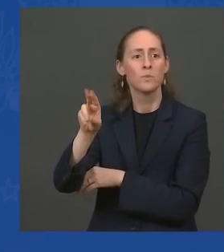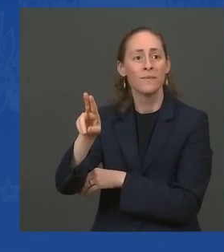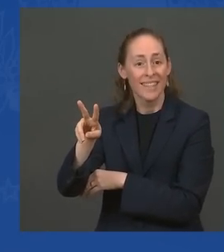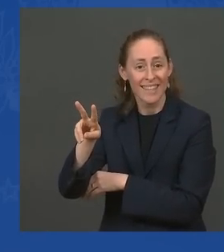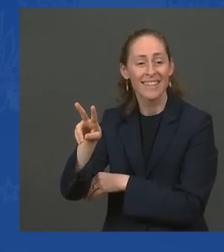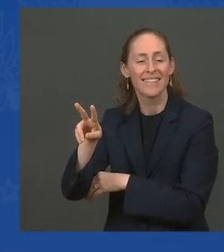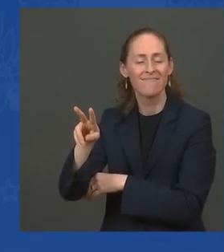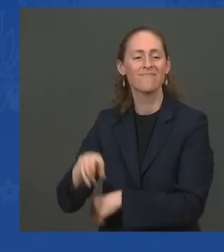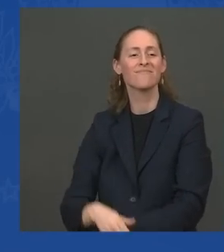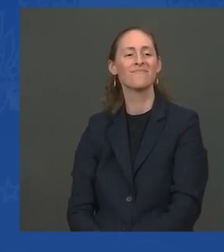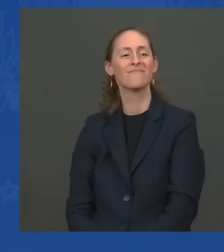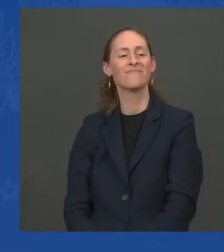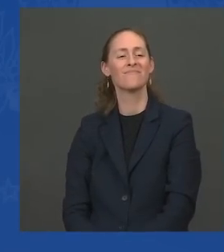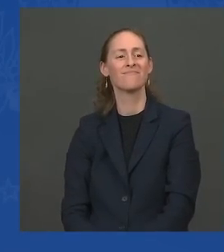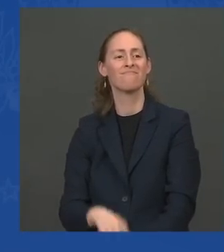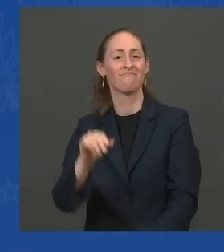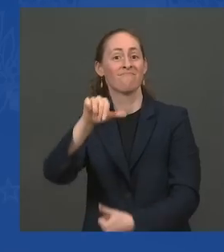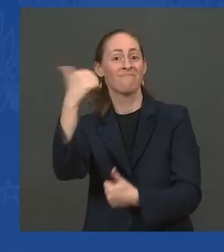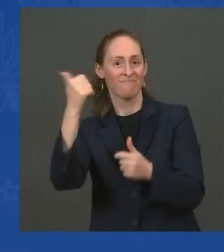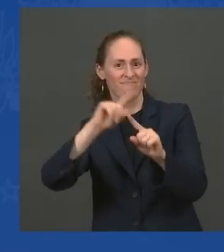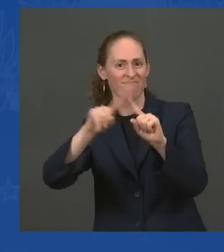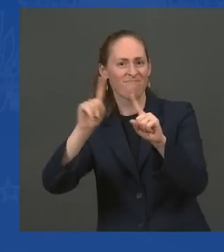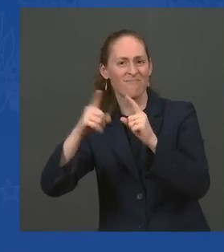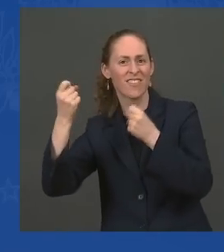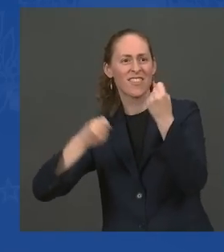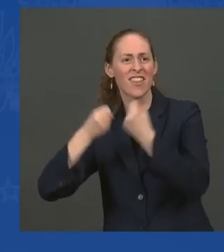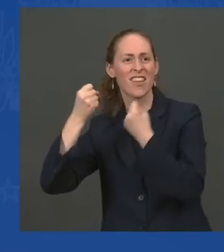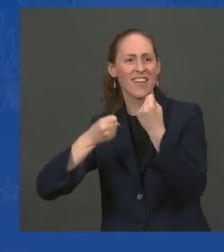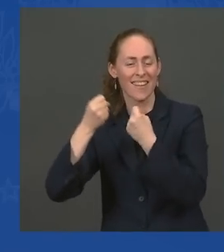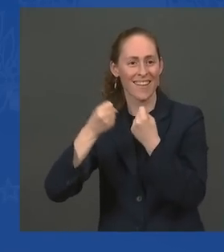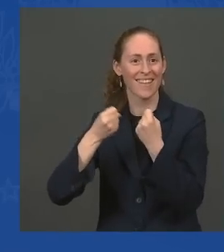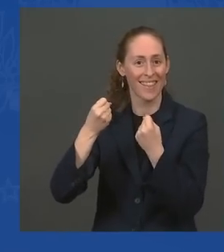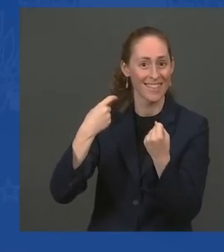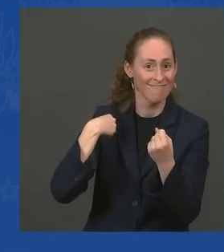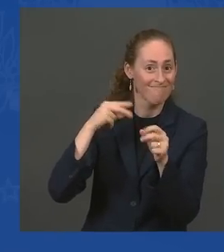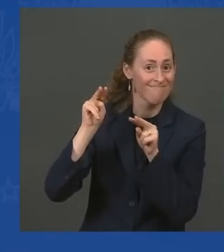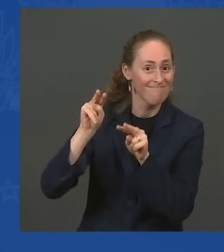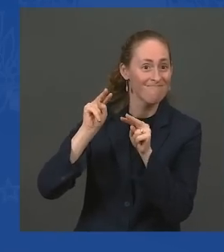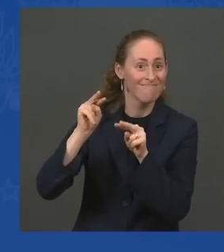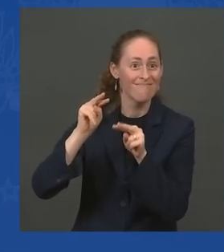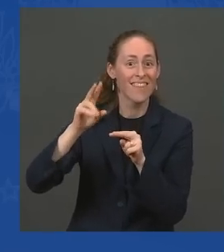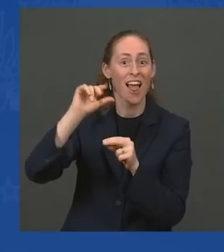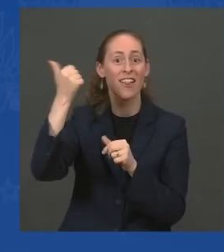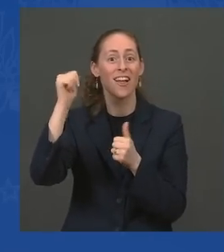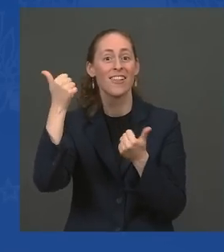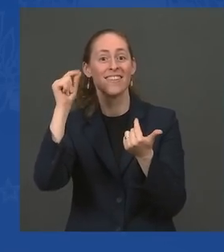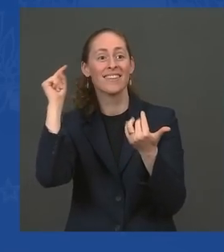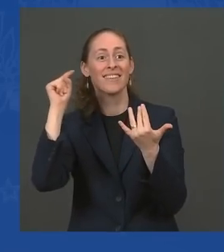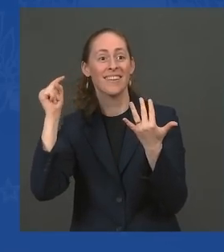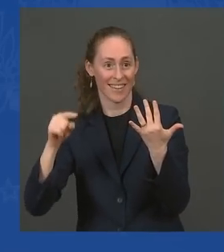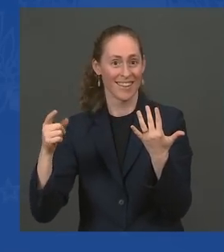and hopefully, Mary and team, many other EVs that have not yet been announced.